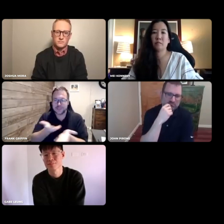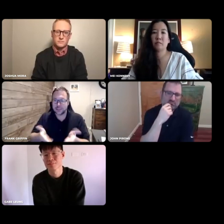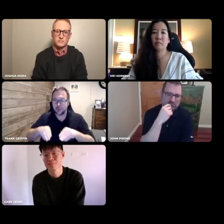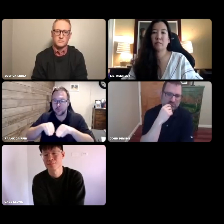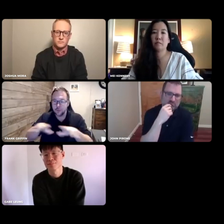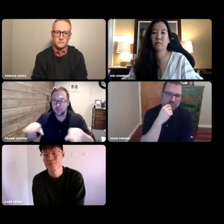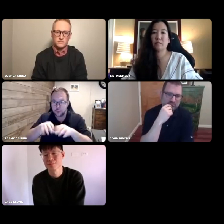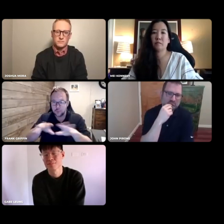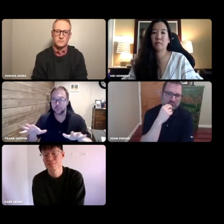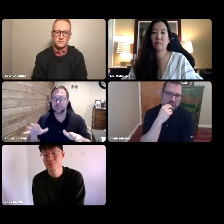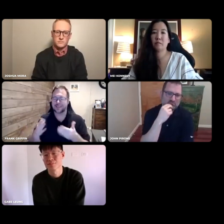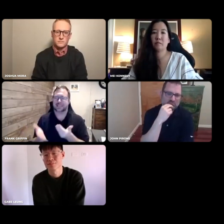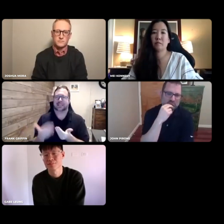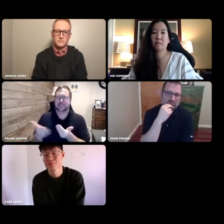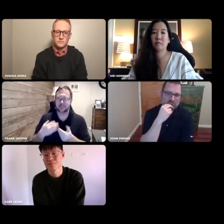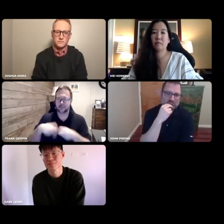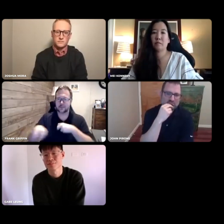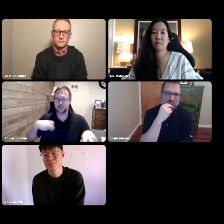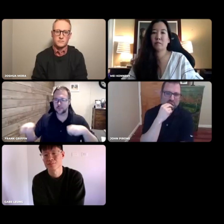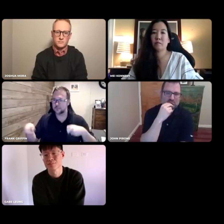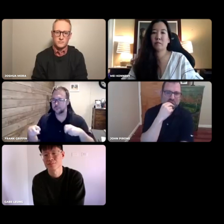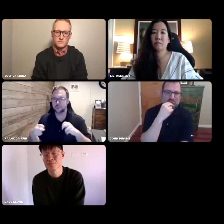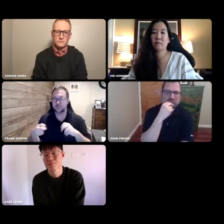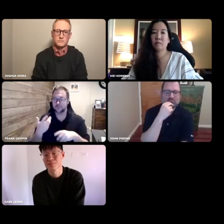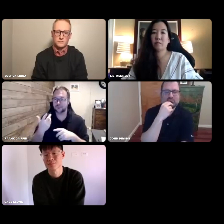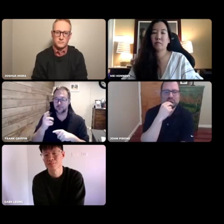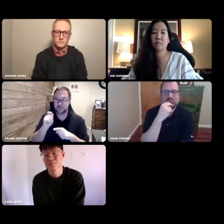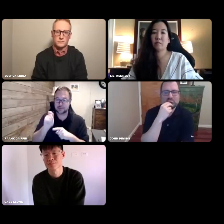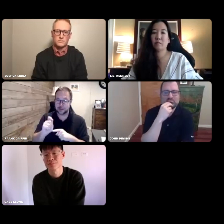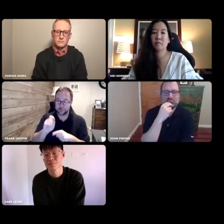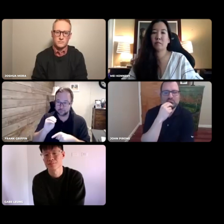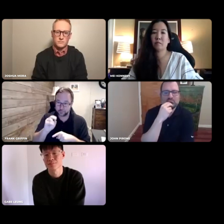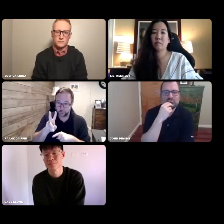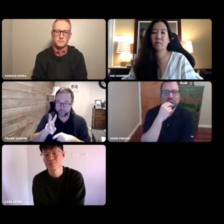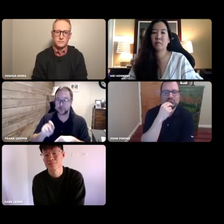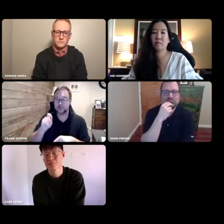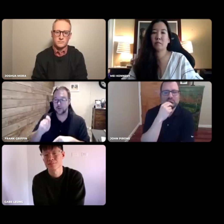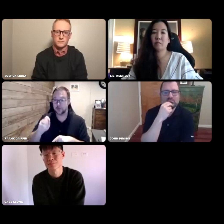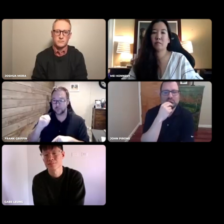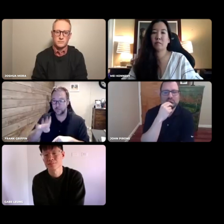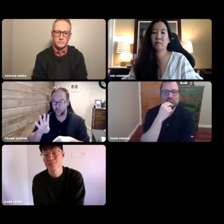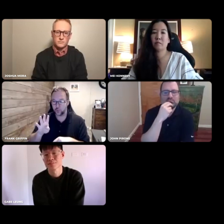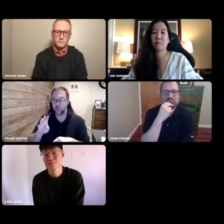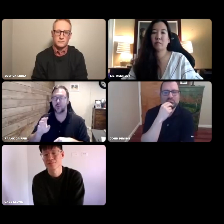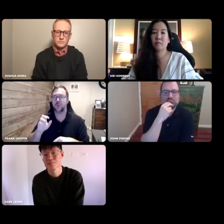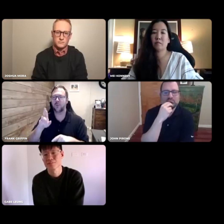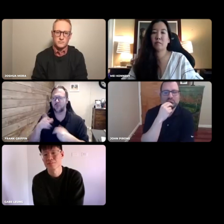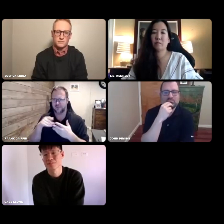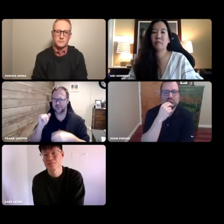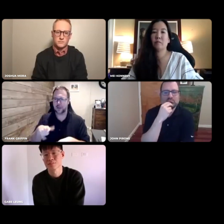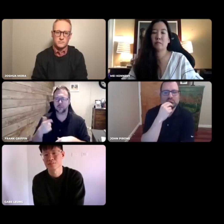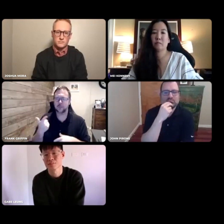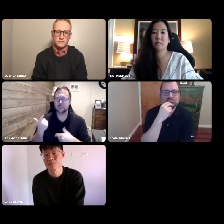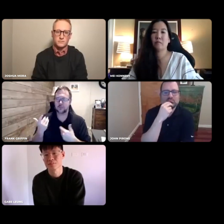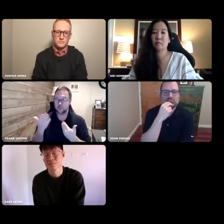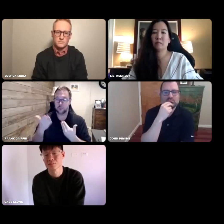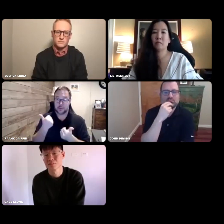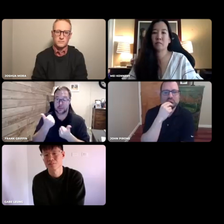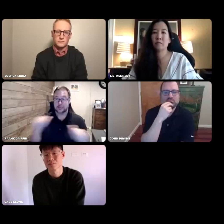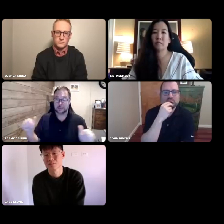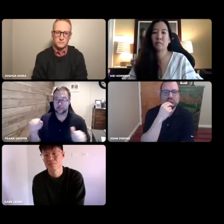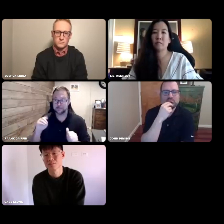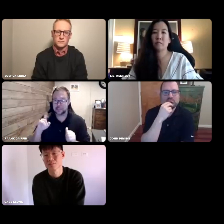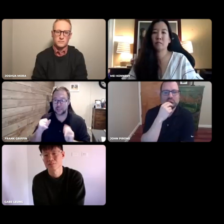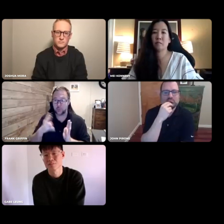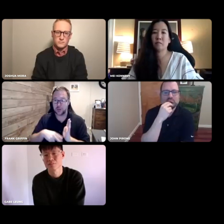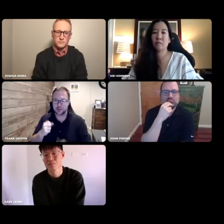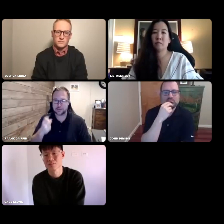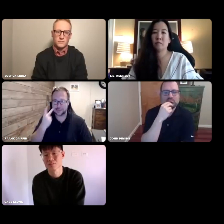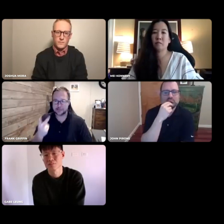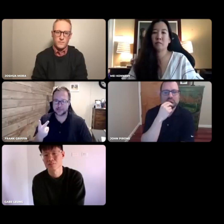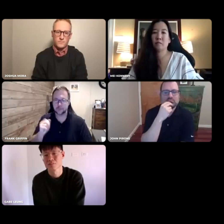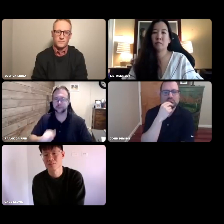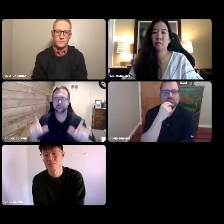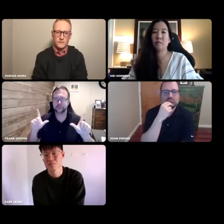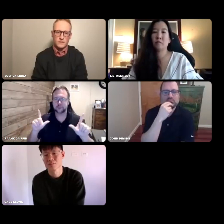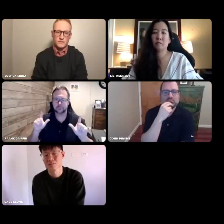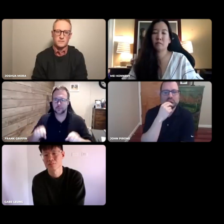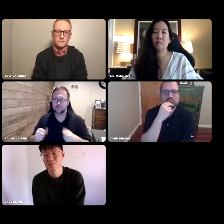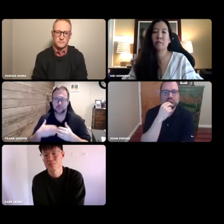Then, any new material can be distributed easily, at any size, in any media reader that